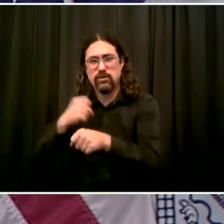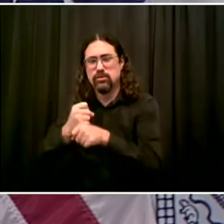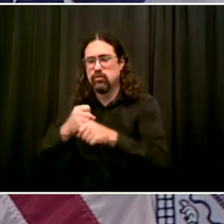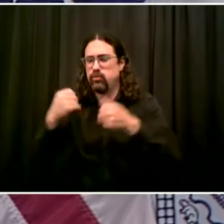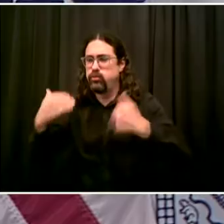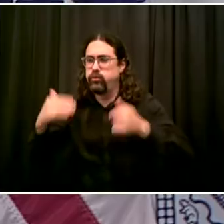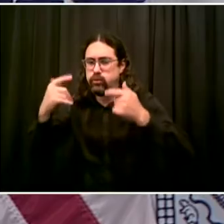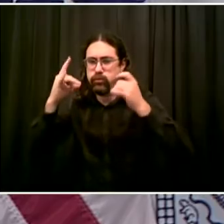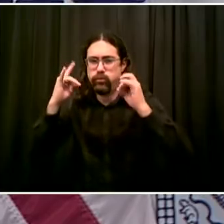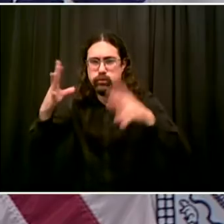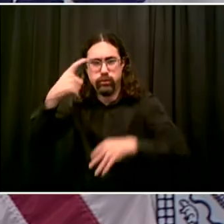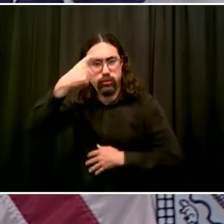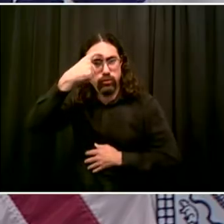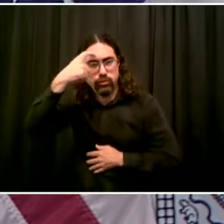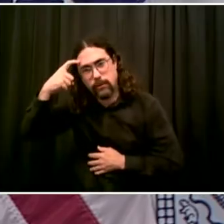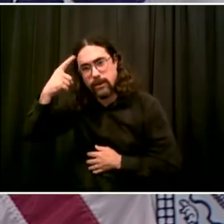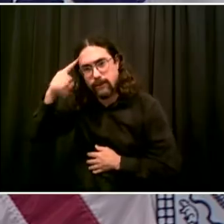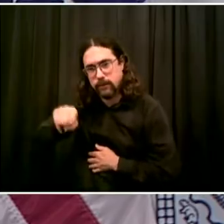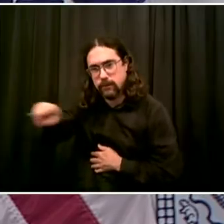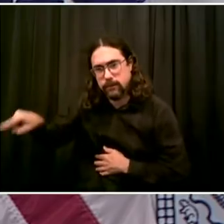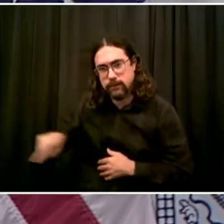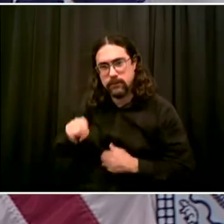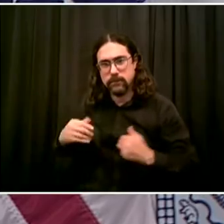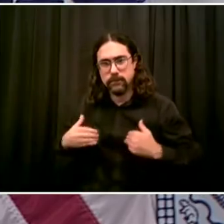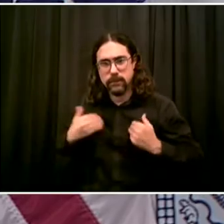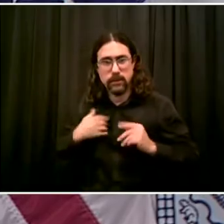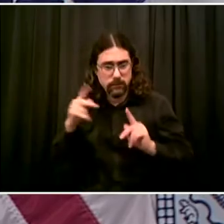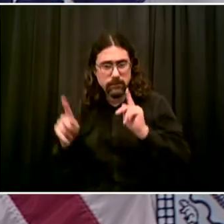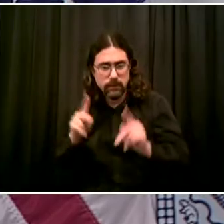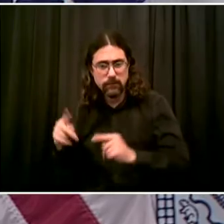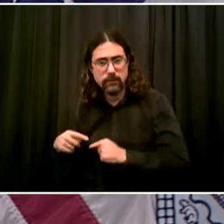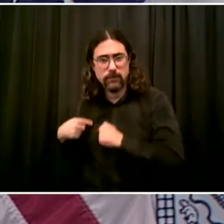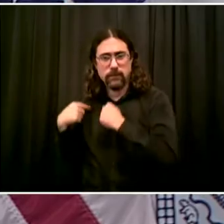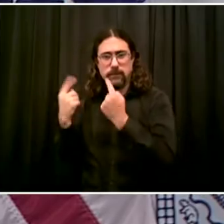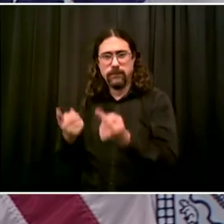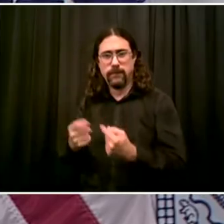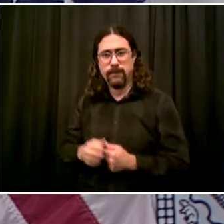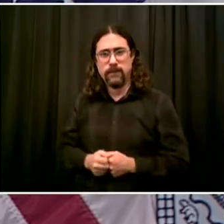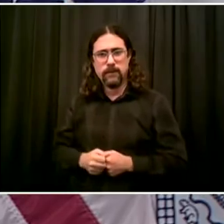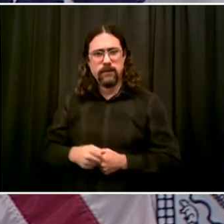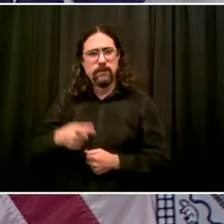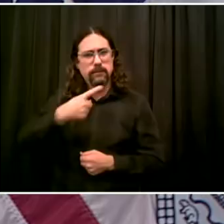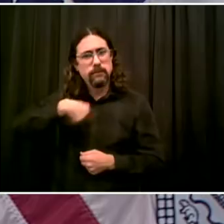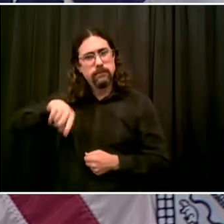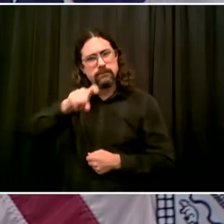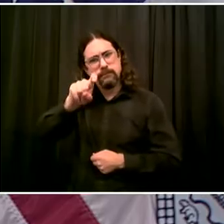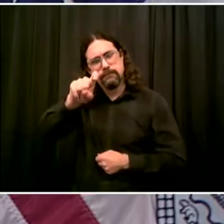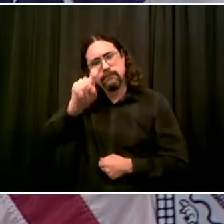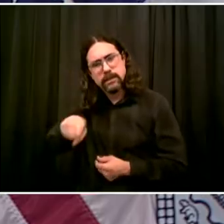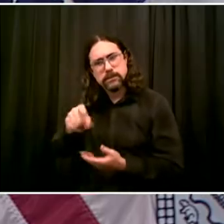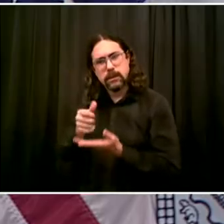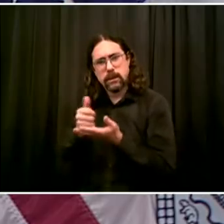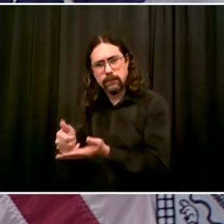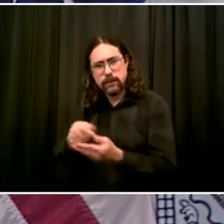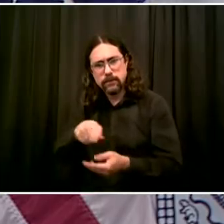OUWLNED VR EHVEA WISHED UPON THEM . IT HAS EBEN TRYING FOR THEM AND EVEN TRAUMATIC FOR A LOT OF THEM.